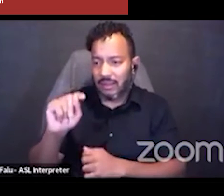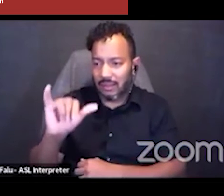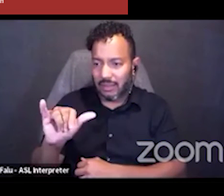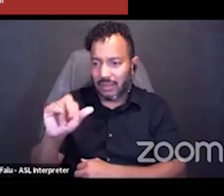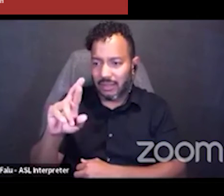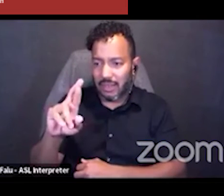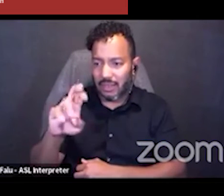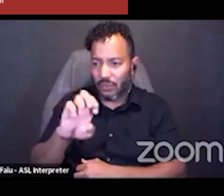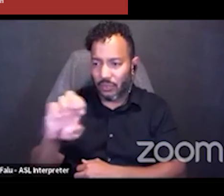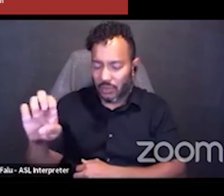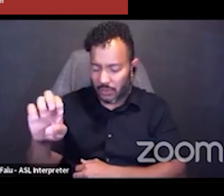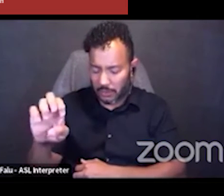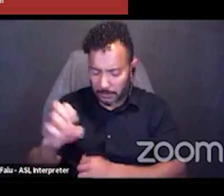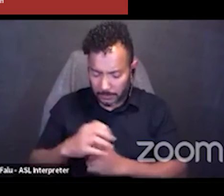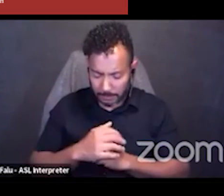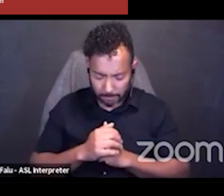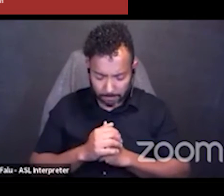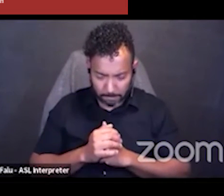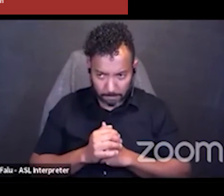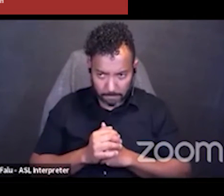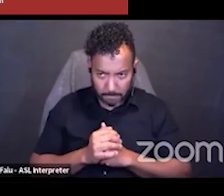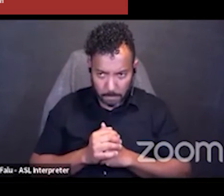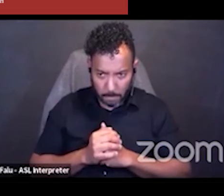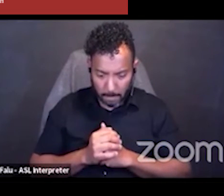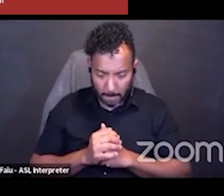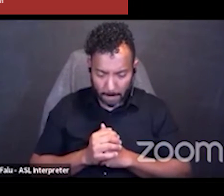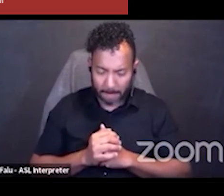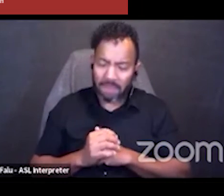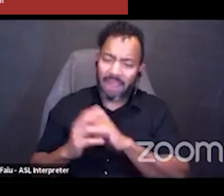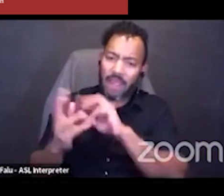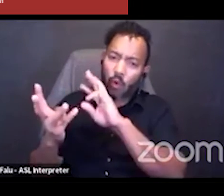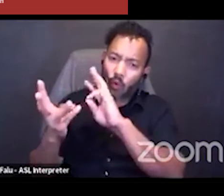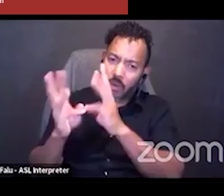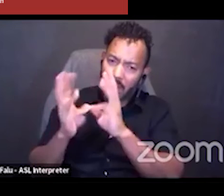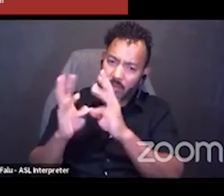Tyree, how are you thinking about climate change in your day-to-day life, and as we